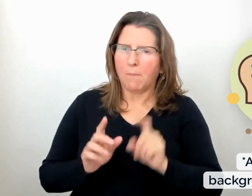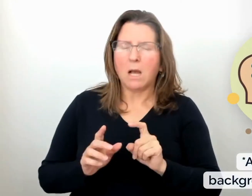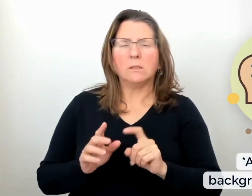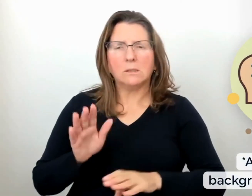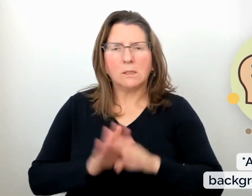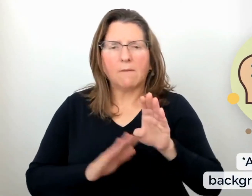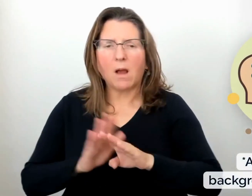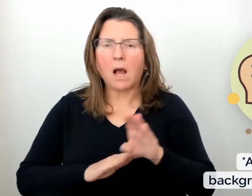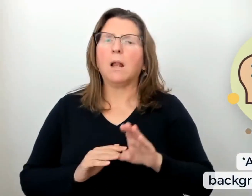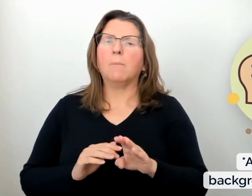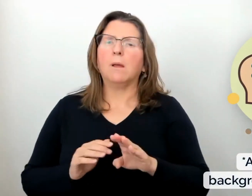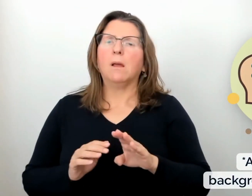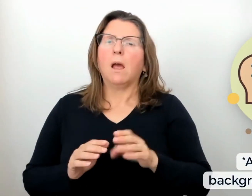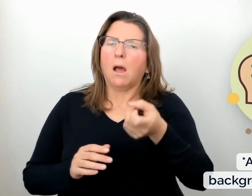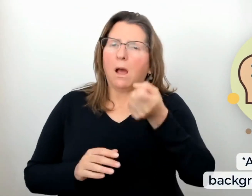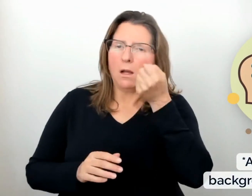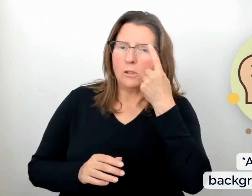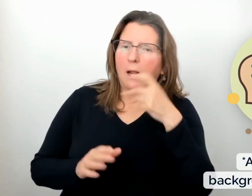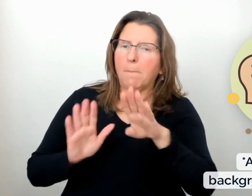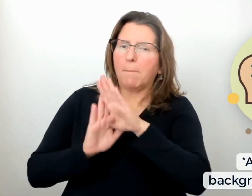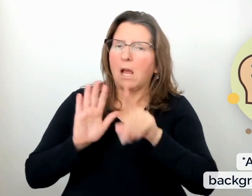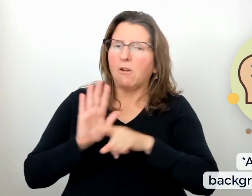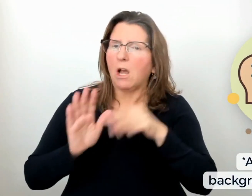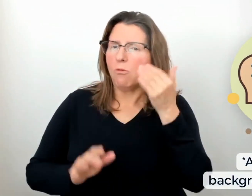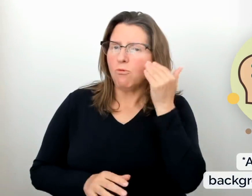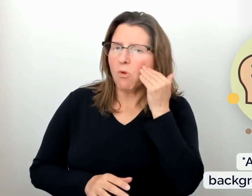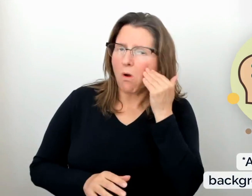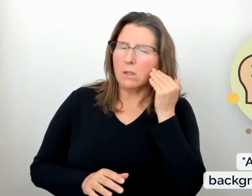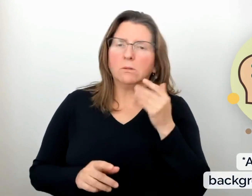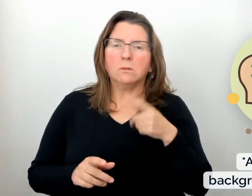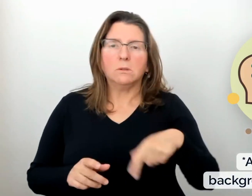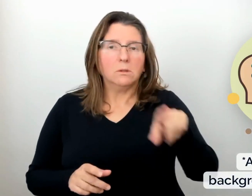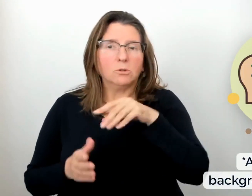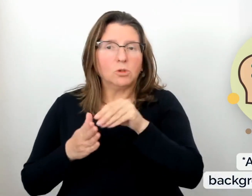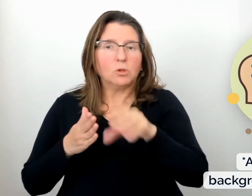Activate prior knowledge by asking students what they know about the topic.